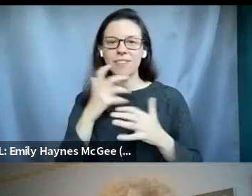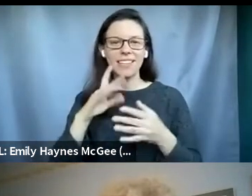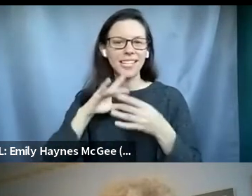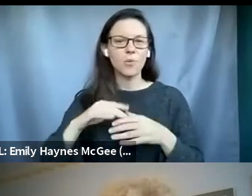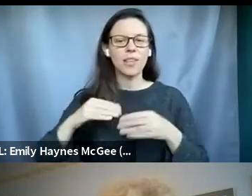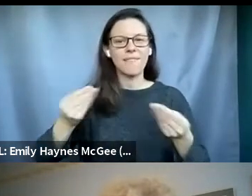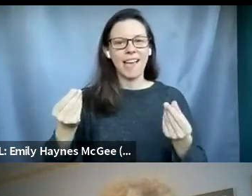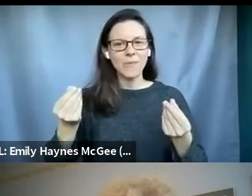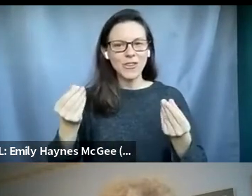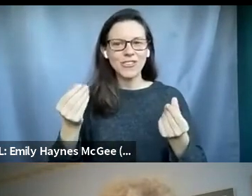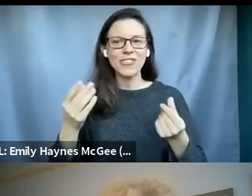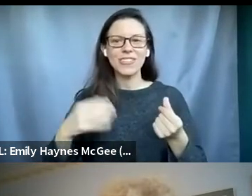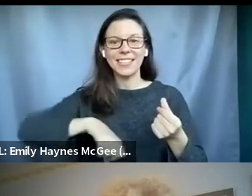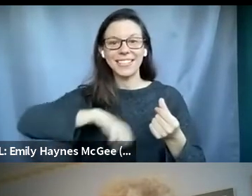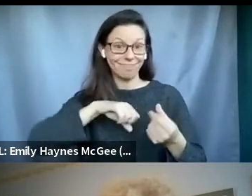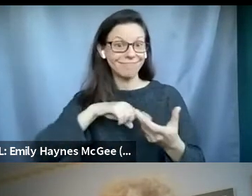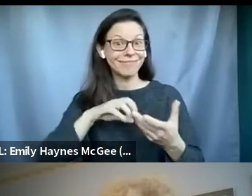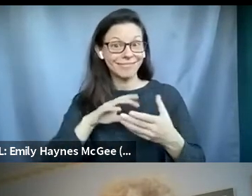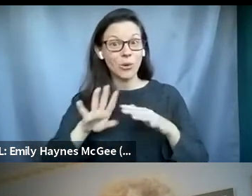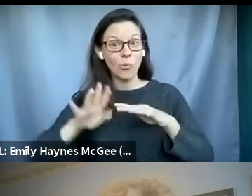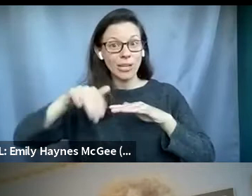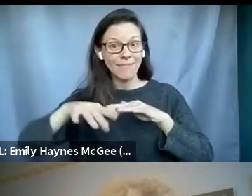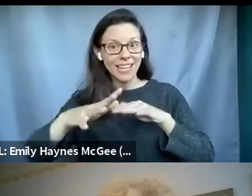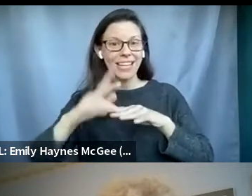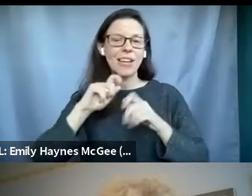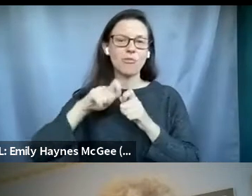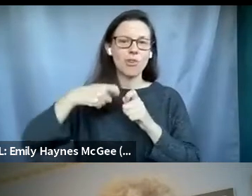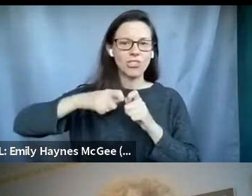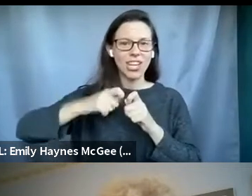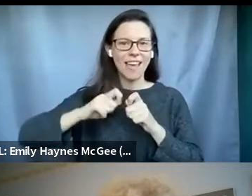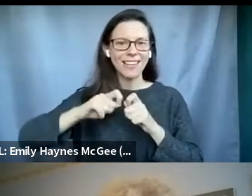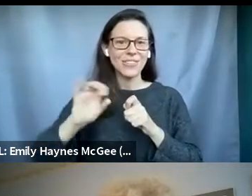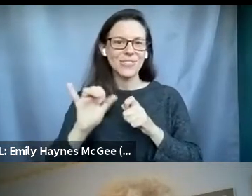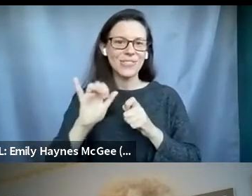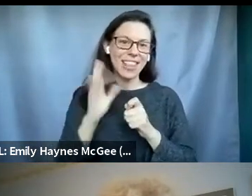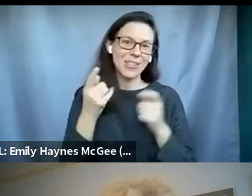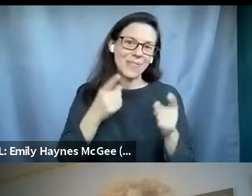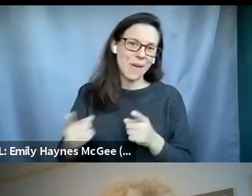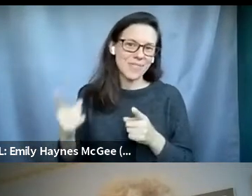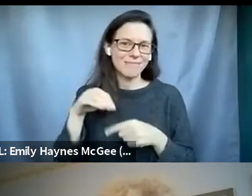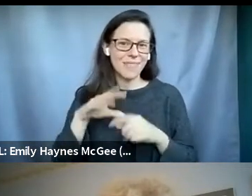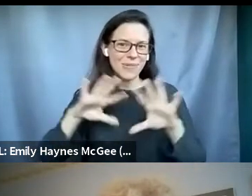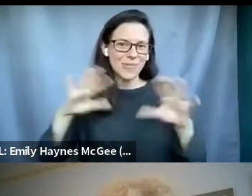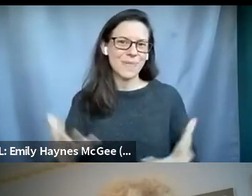And that includes weaving and crochet. So that's what is happening in my little world.